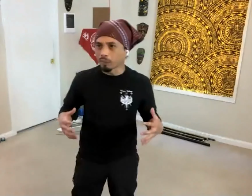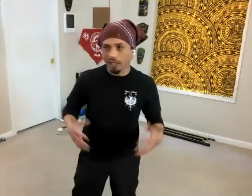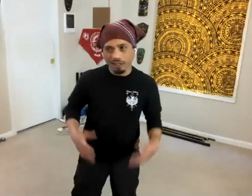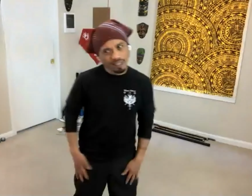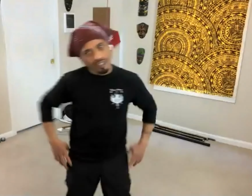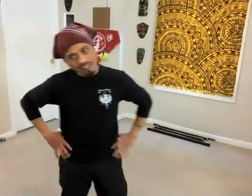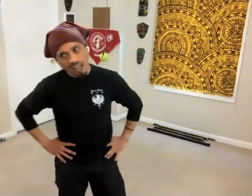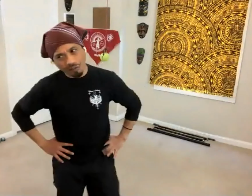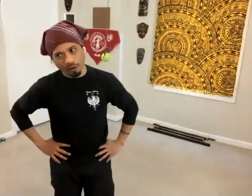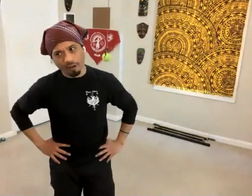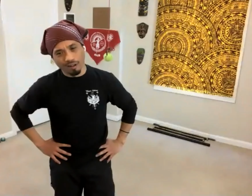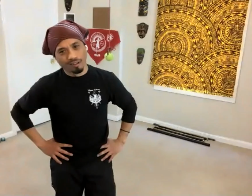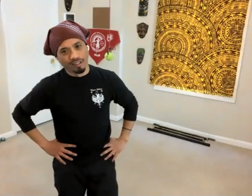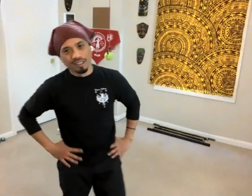SO WE HONOR THE TRADITION EVEN THOUGH PEOPLE ARE LIKE, IS THAT